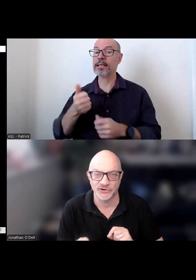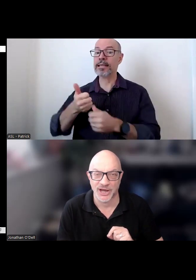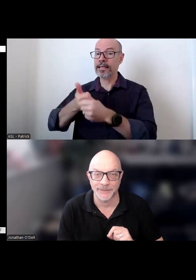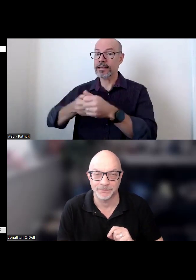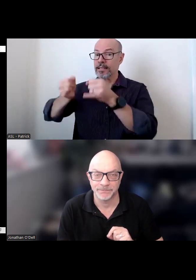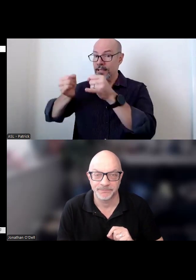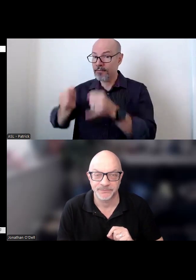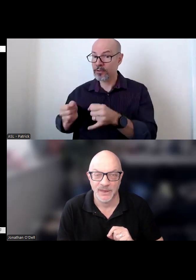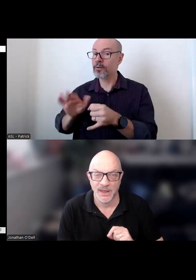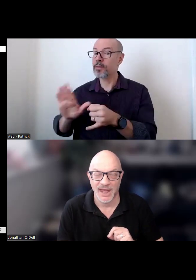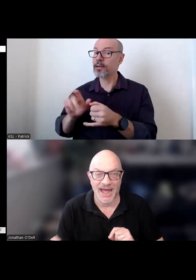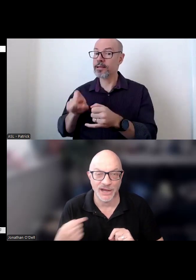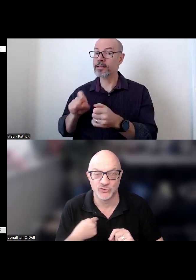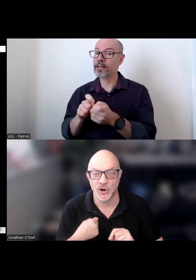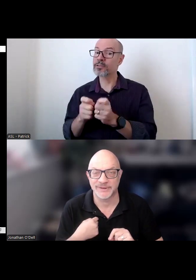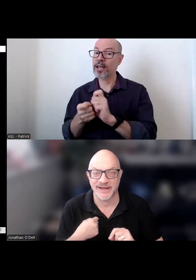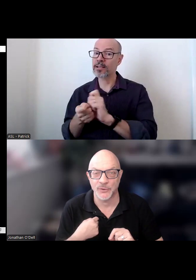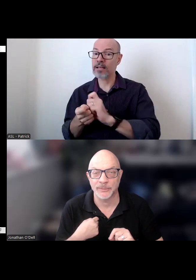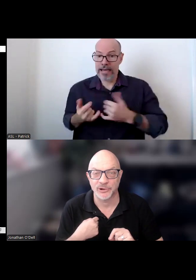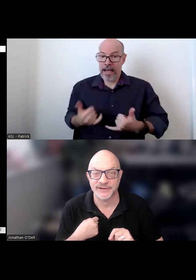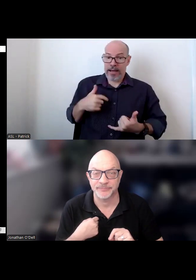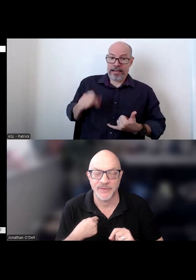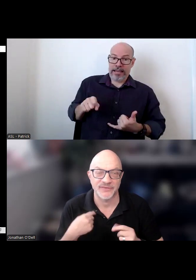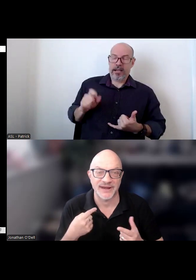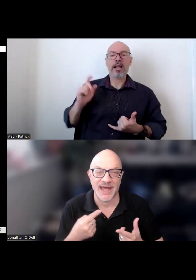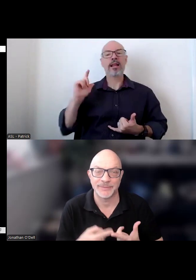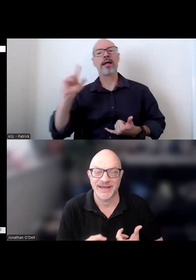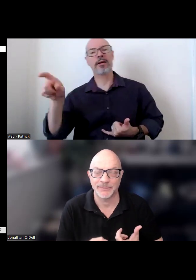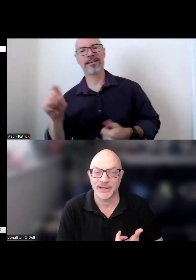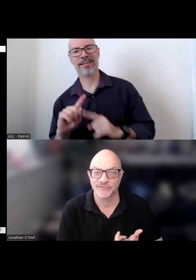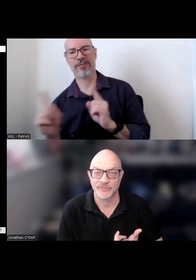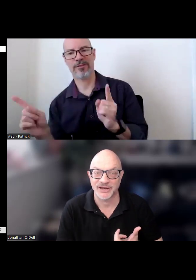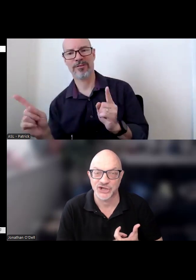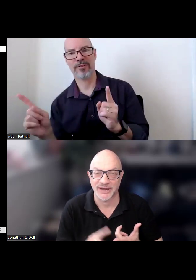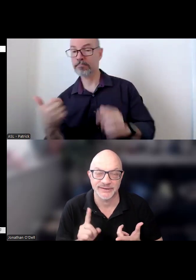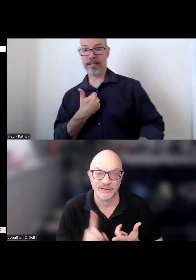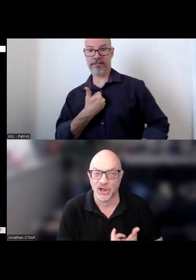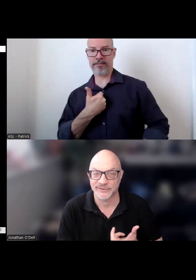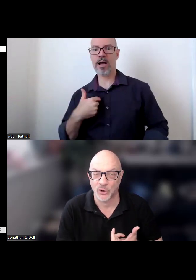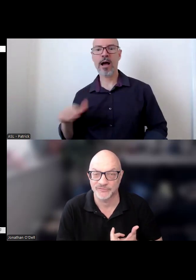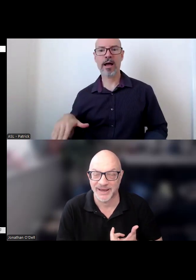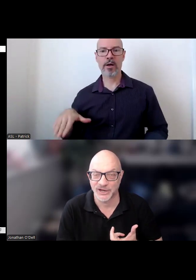needs of an individual can change over time. I grew up as a hearing person. Then I became ill from